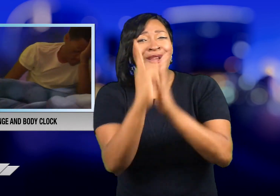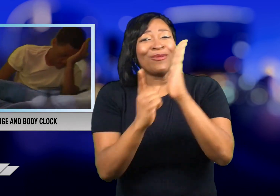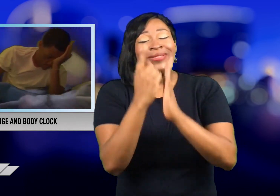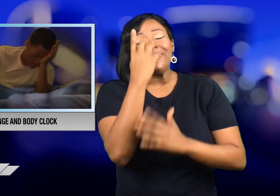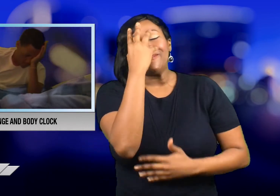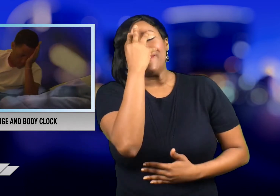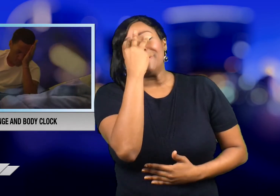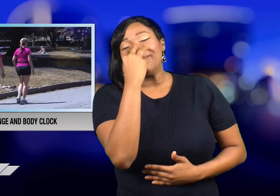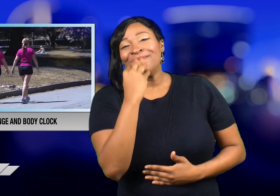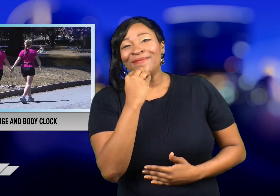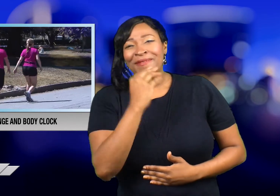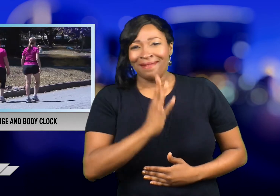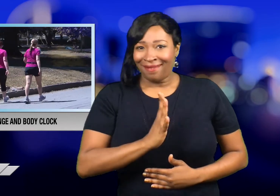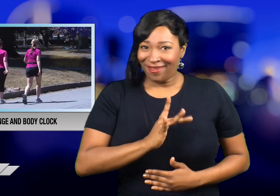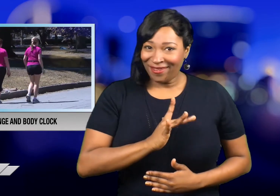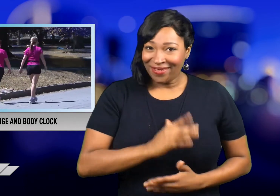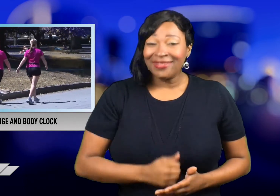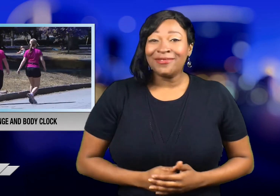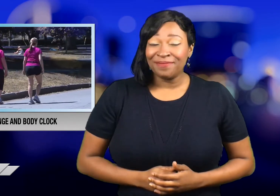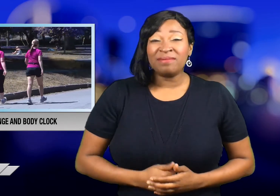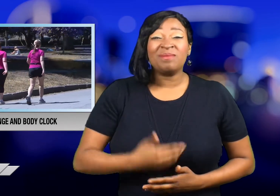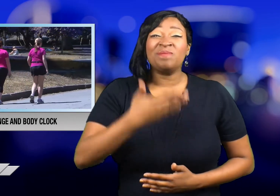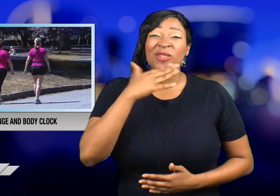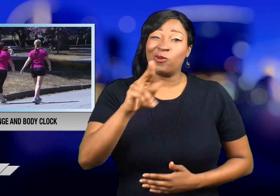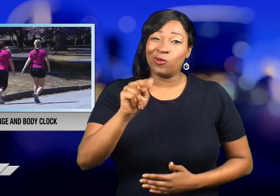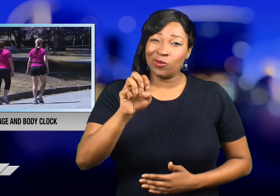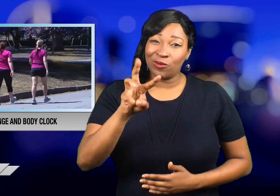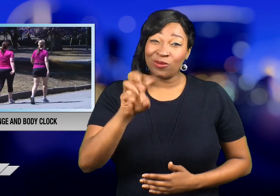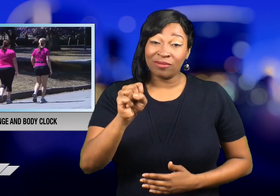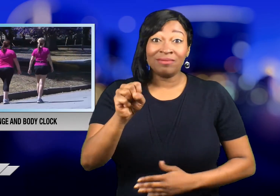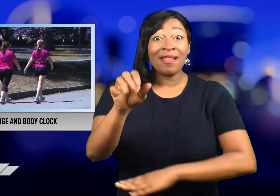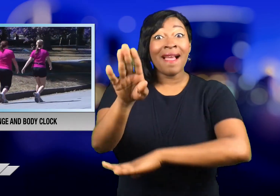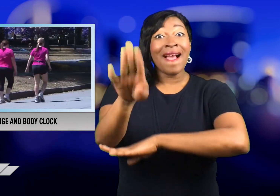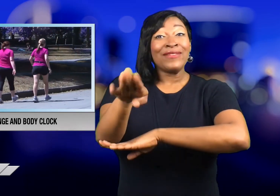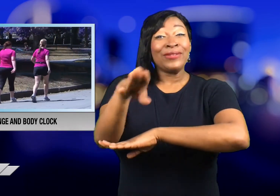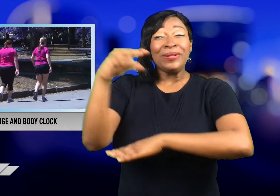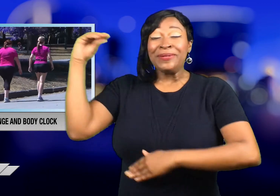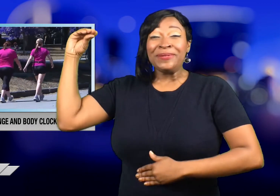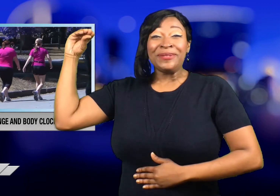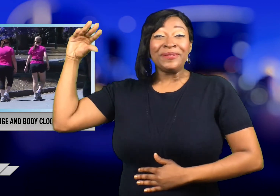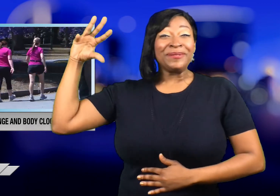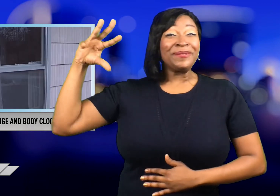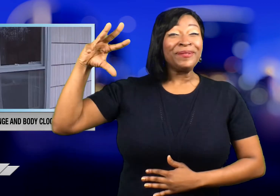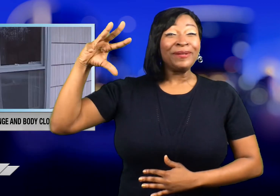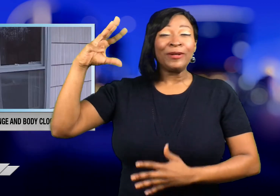in the morning. The bad news there will be more hours